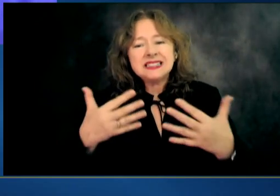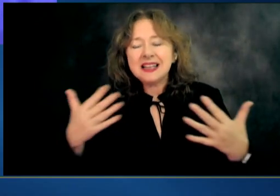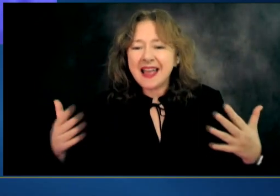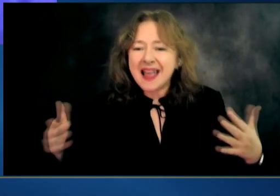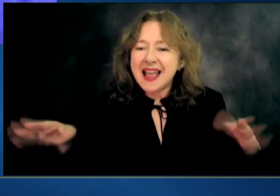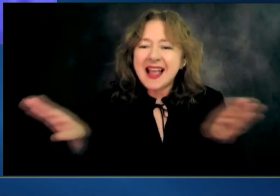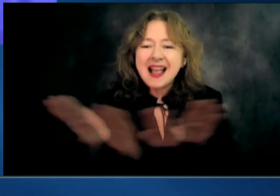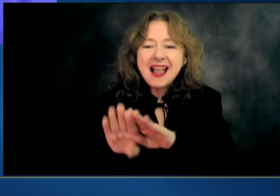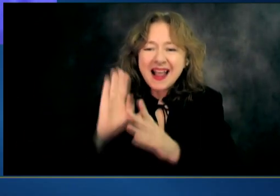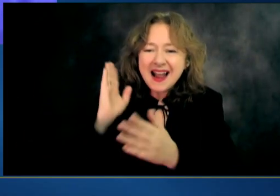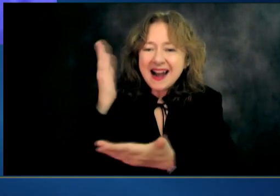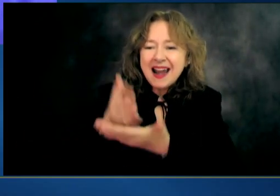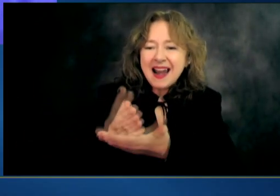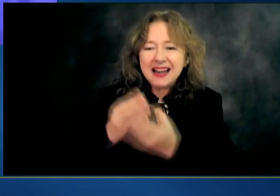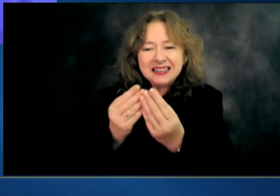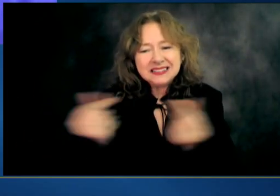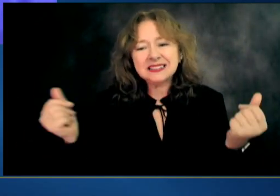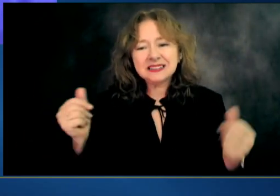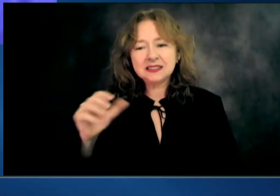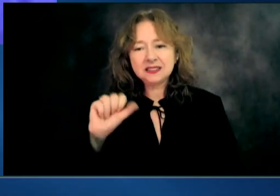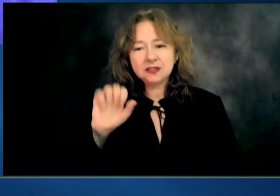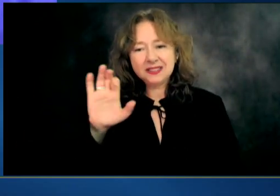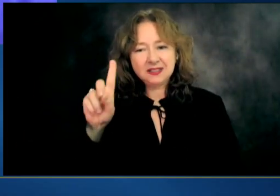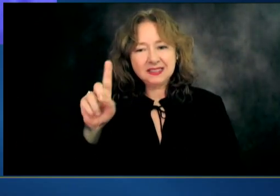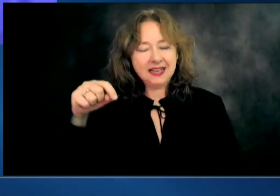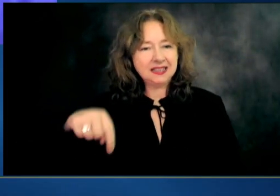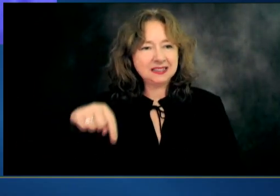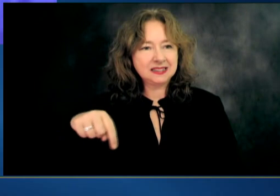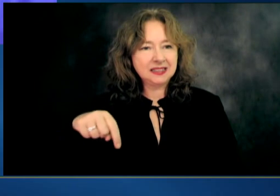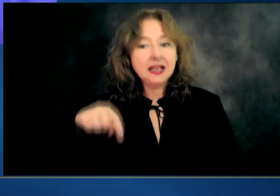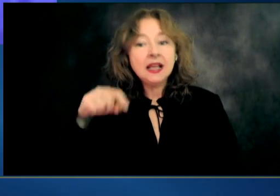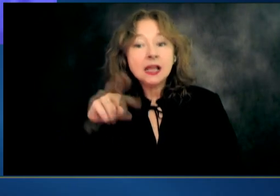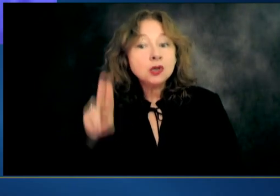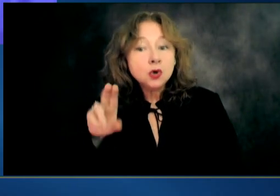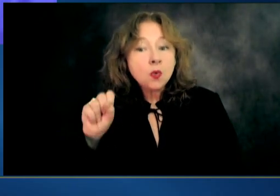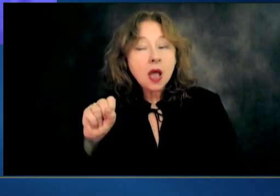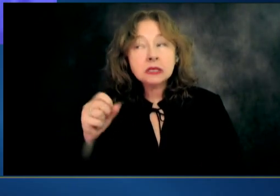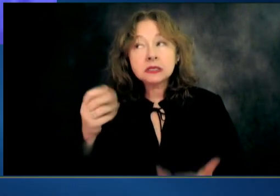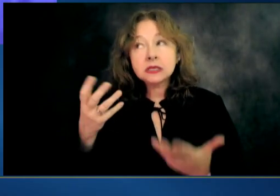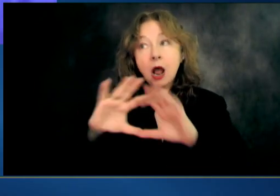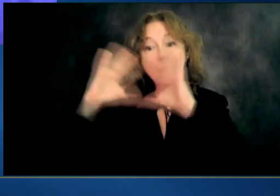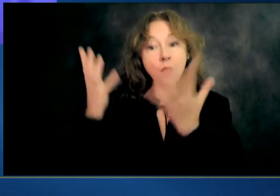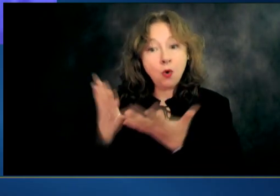disease here in this country and hopefully throughout the world, because we now know how